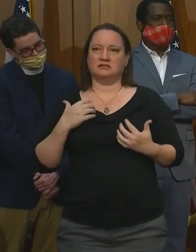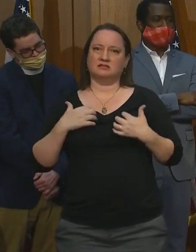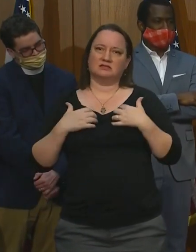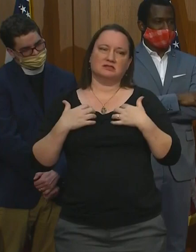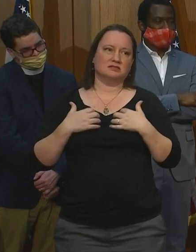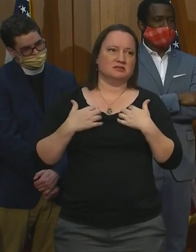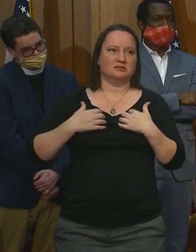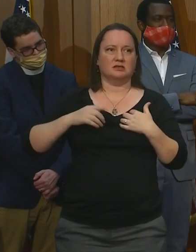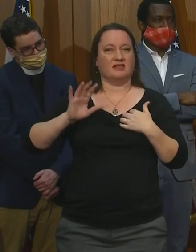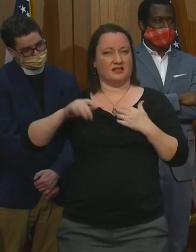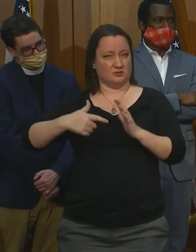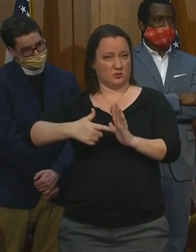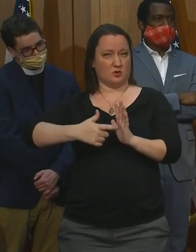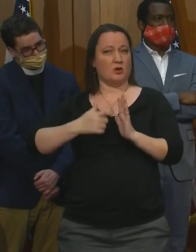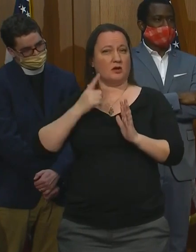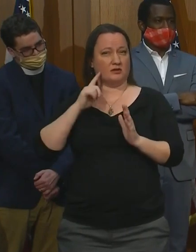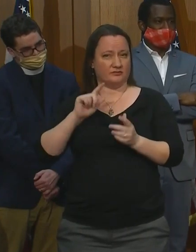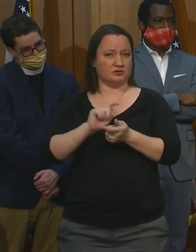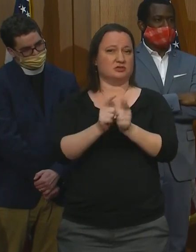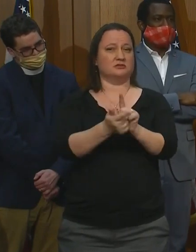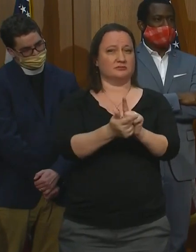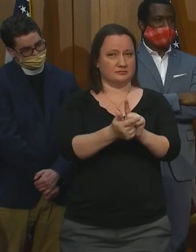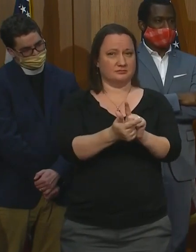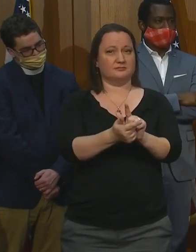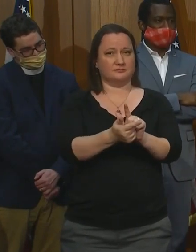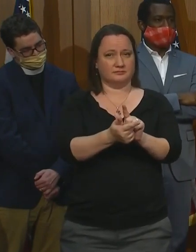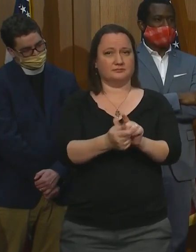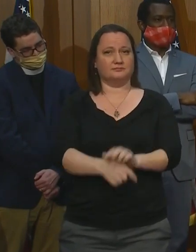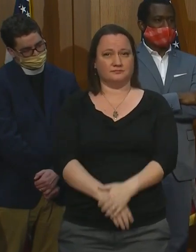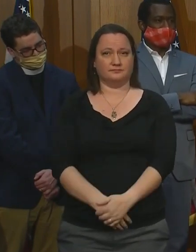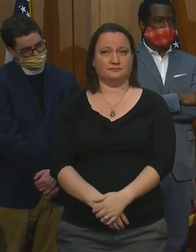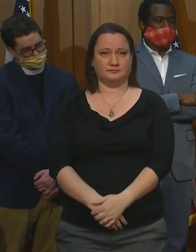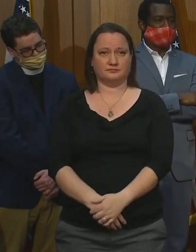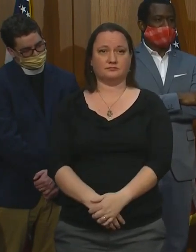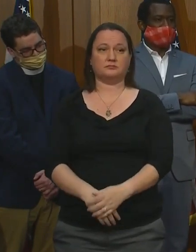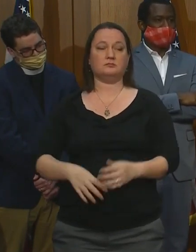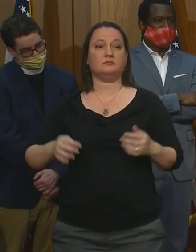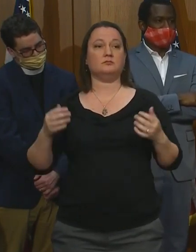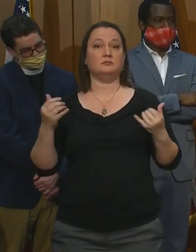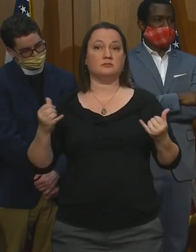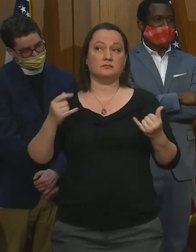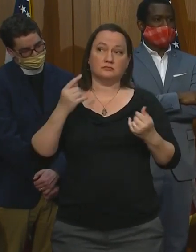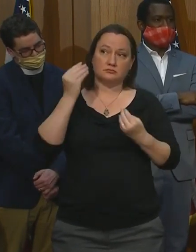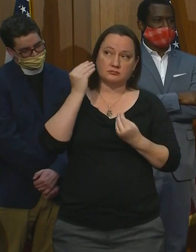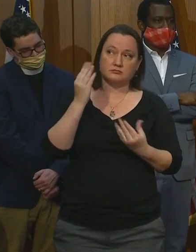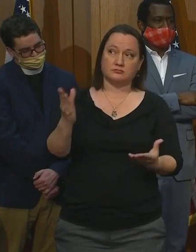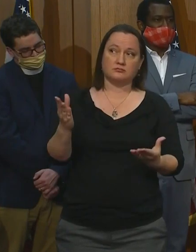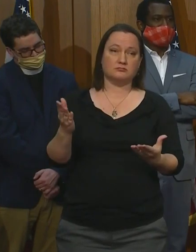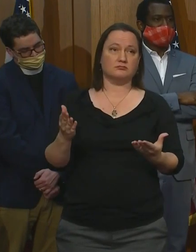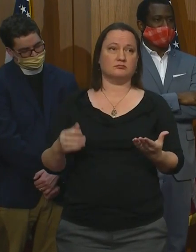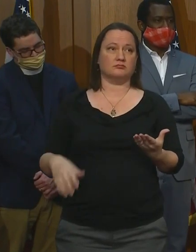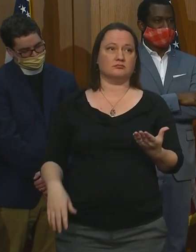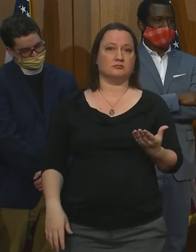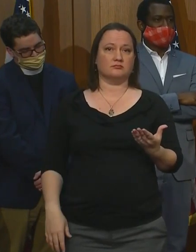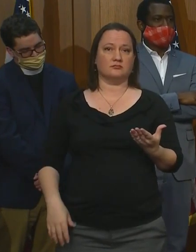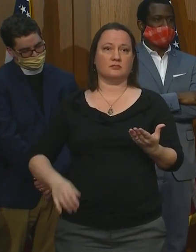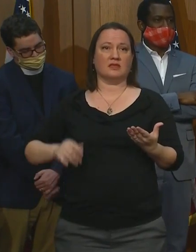WITHOUT A LITTLE BIT OF MAKING PEOPLE UNCOMFORTABLE WE WOULDN'T BE HERE. AND SO TODAY